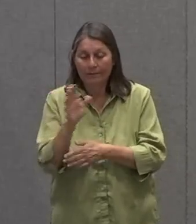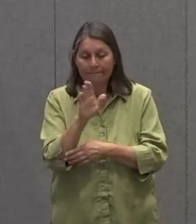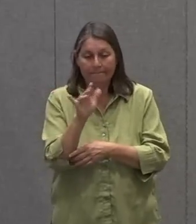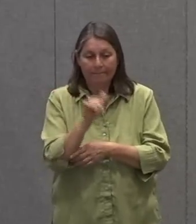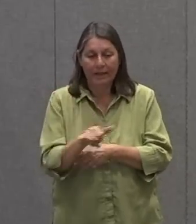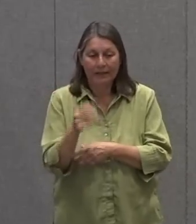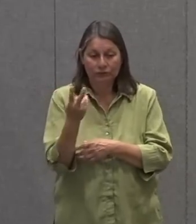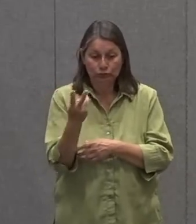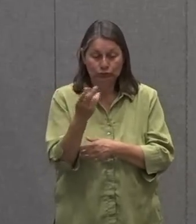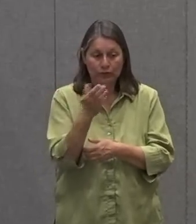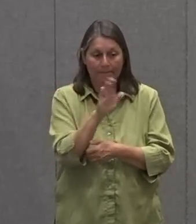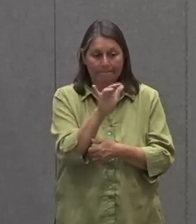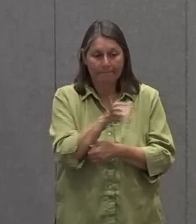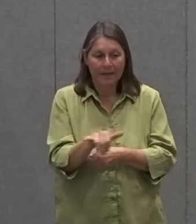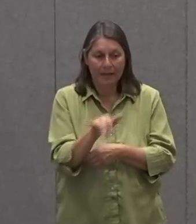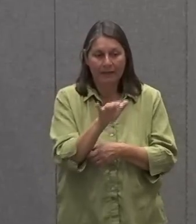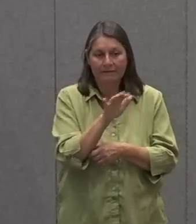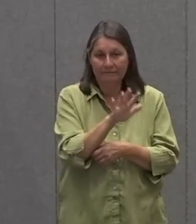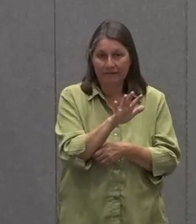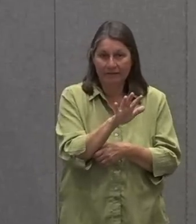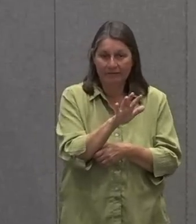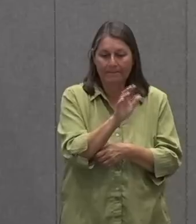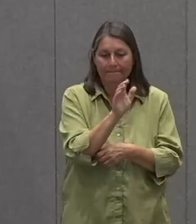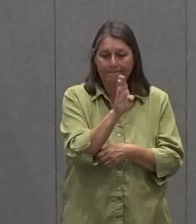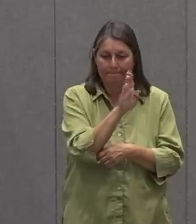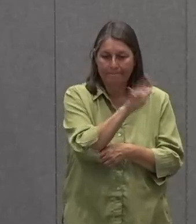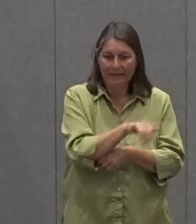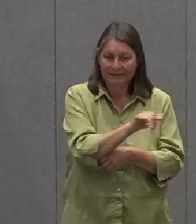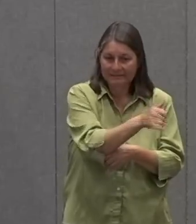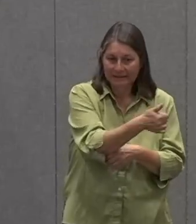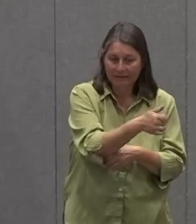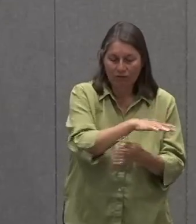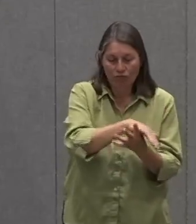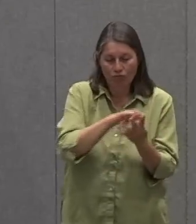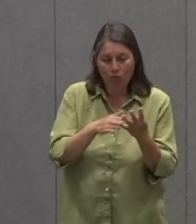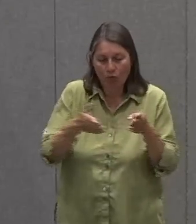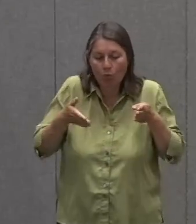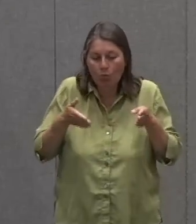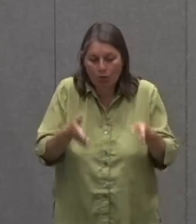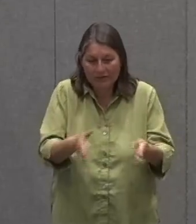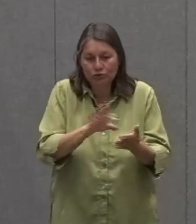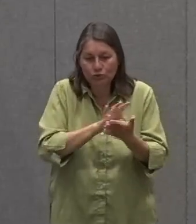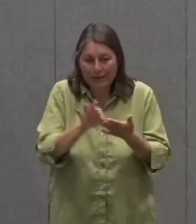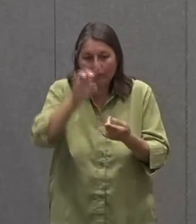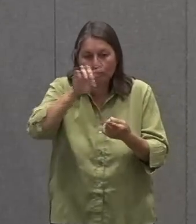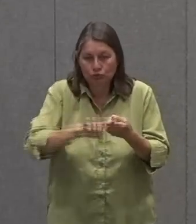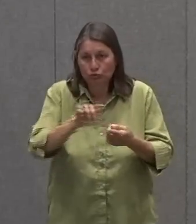So we have the one, two, three, four of them. There's four ways, or four factors,